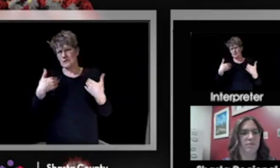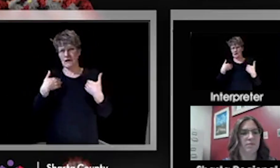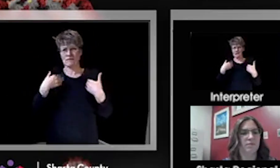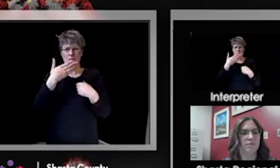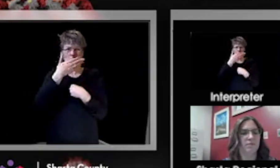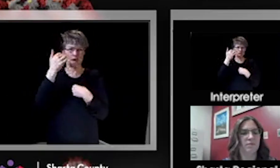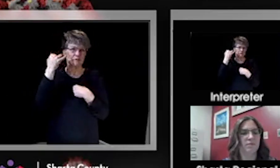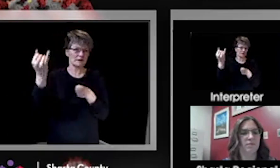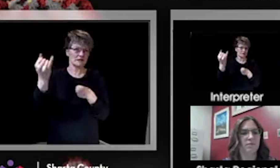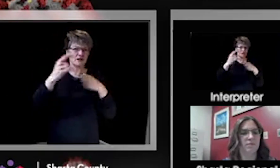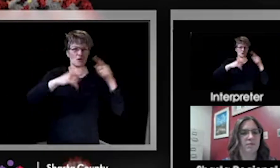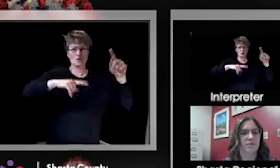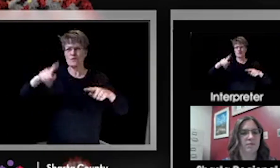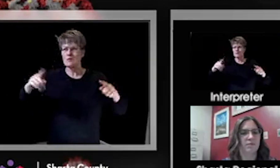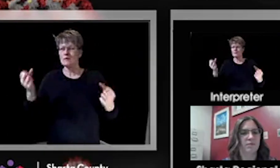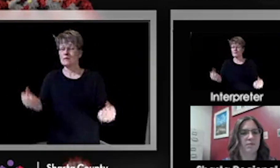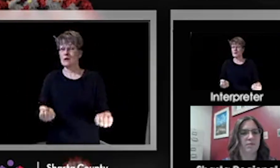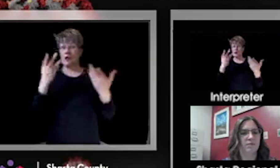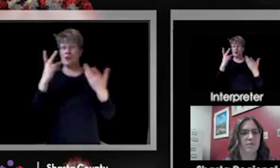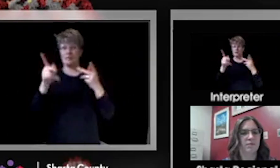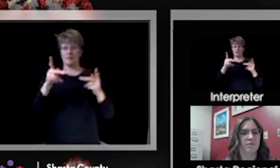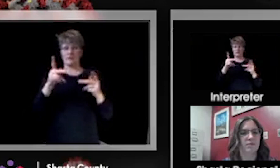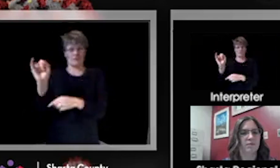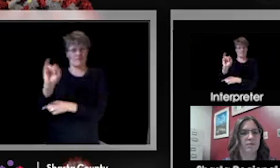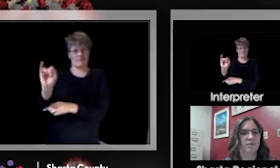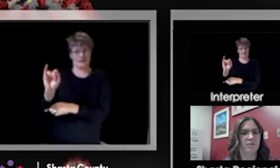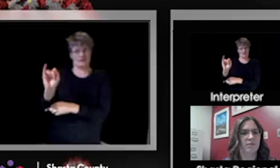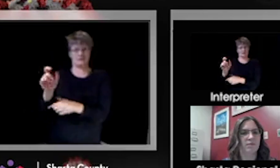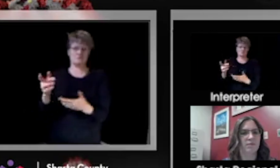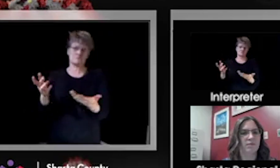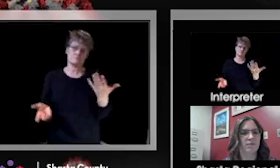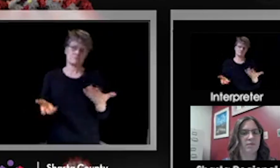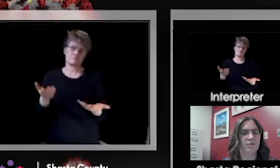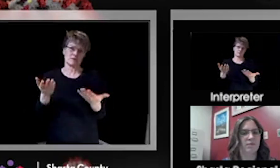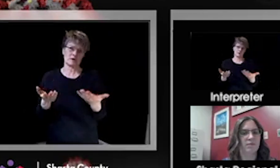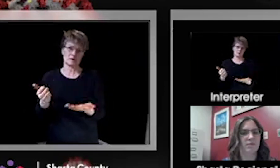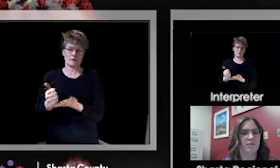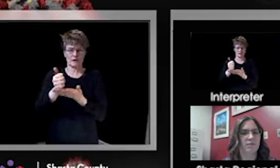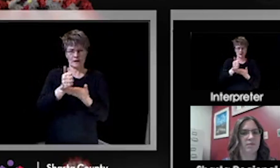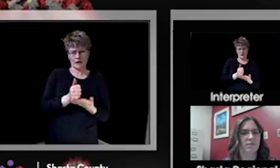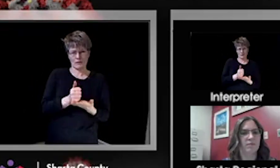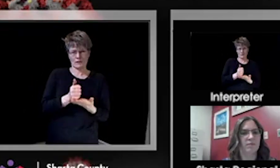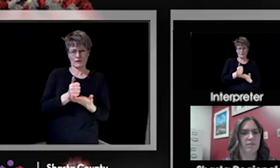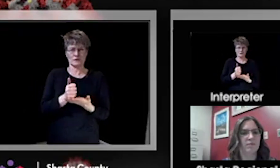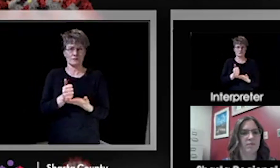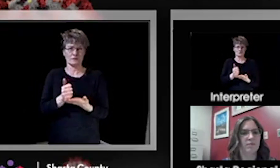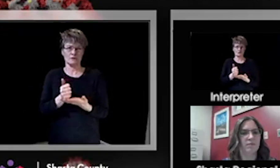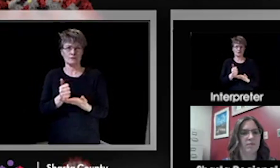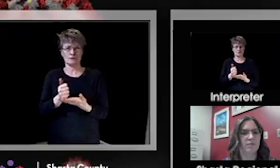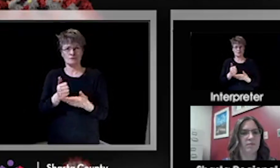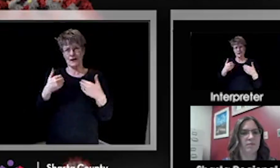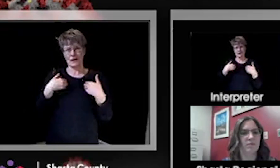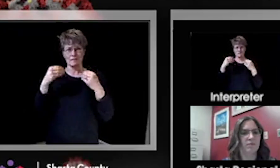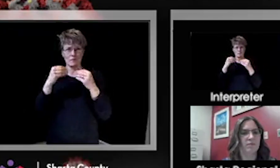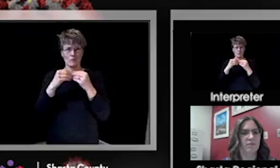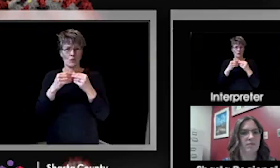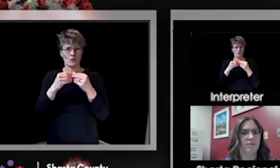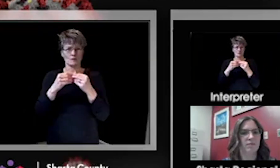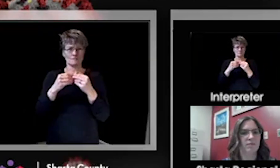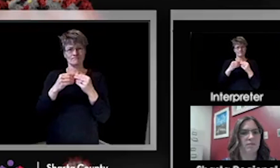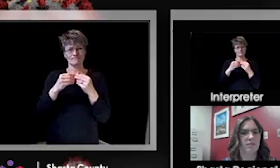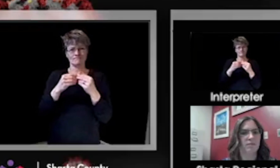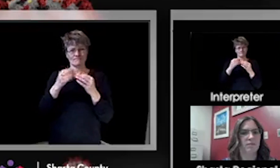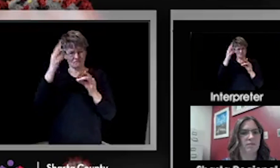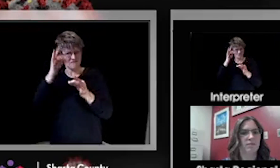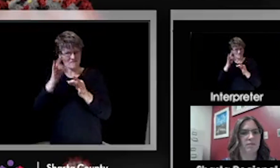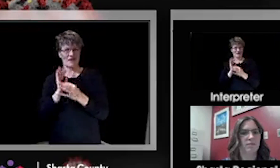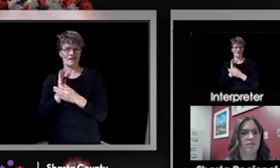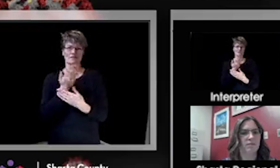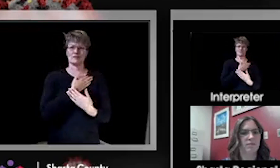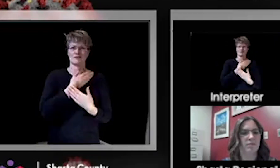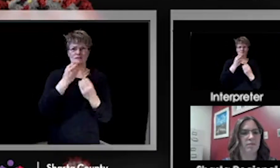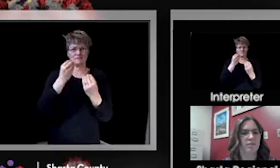maybe narrow that confidence gap or margin of error on the charts? Is that possible?